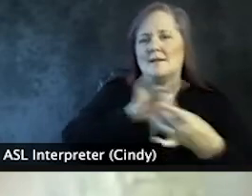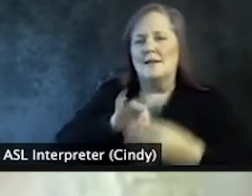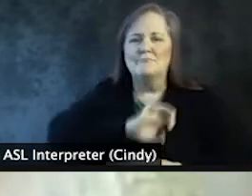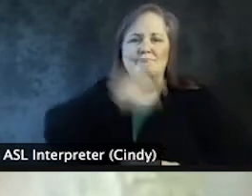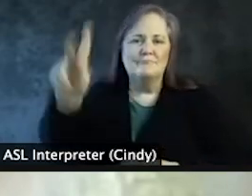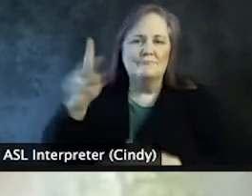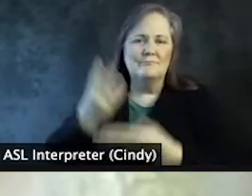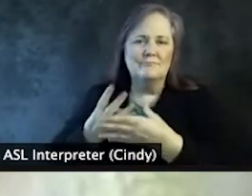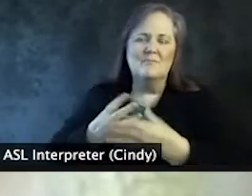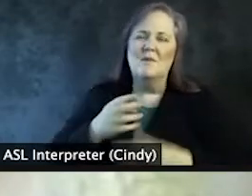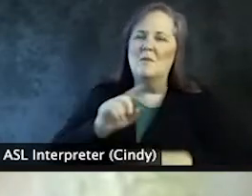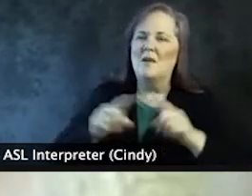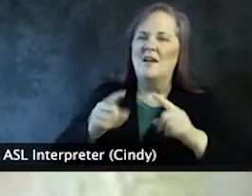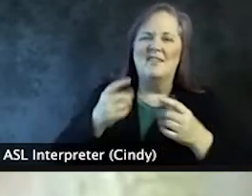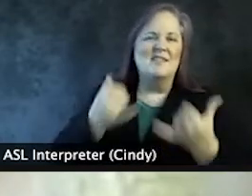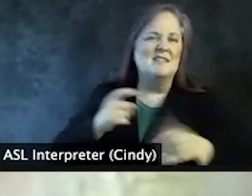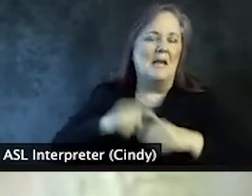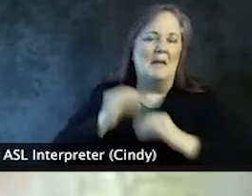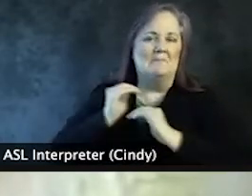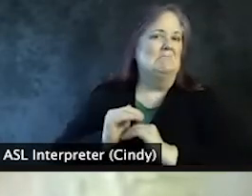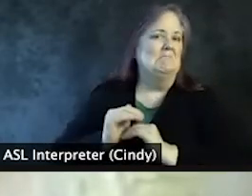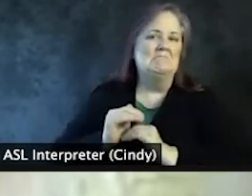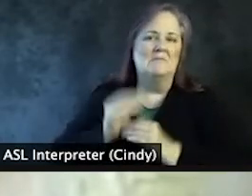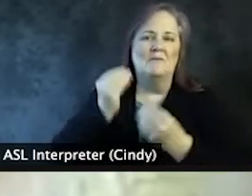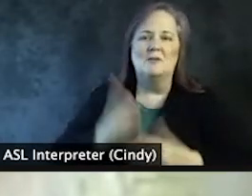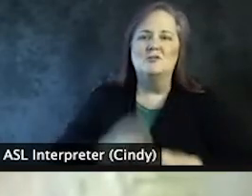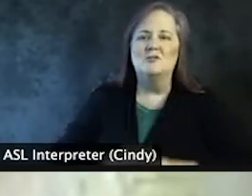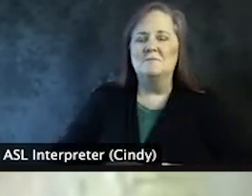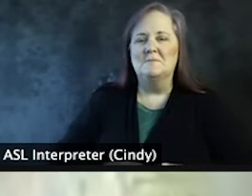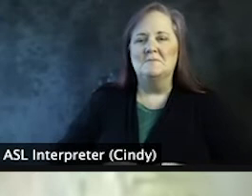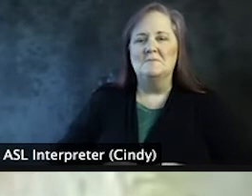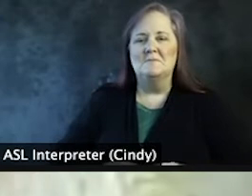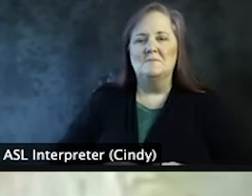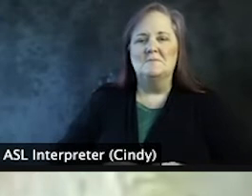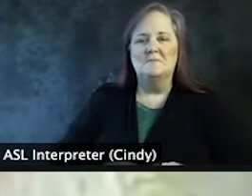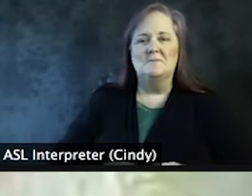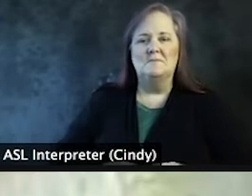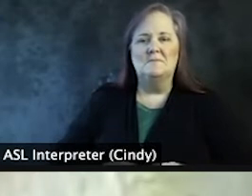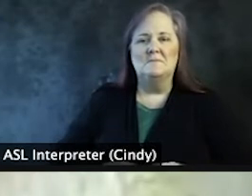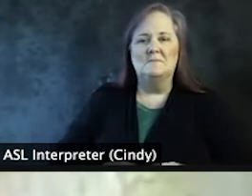So under Proposition 18, people who are 17 years old